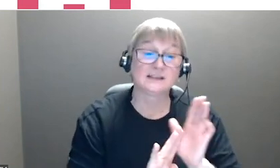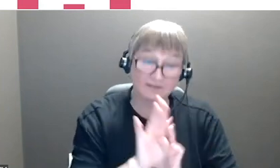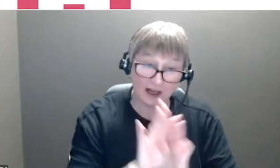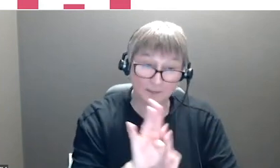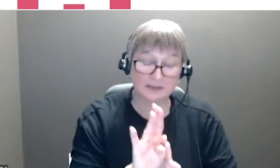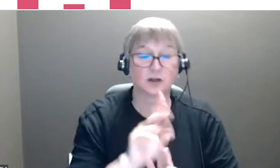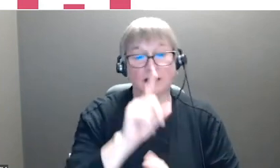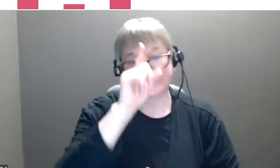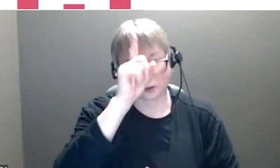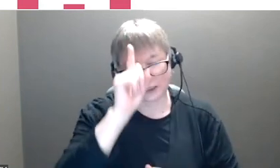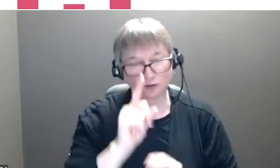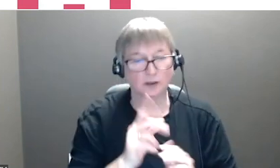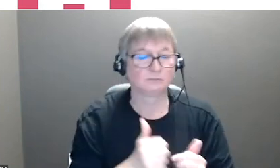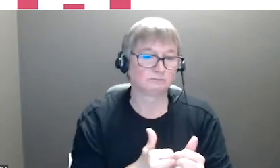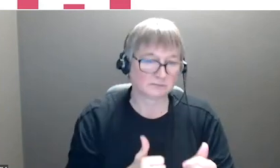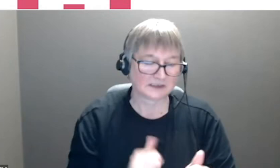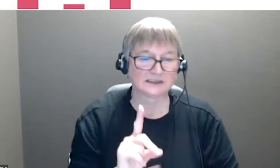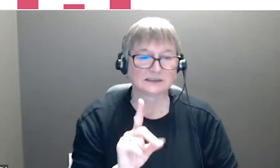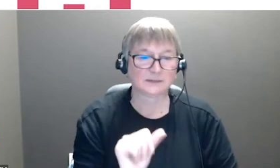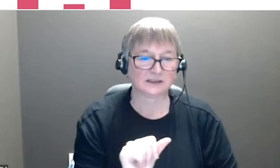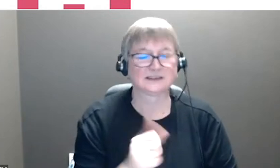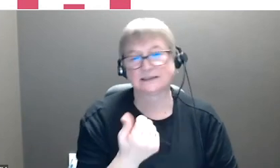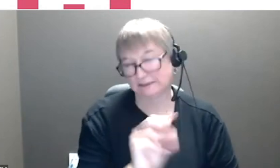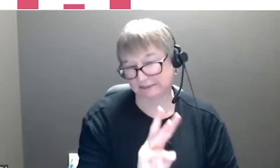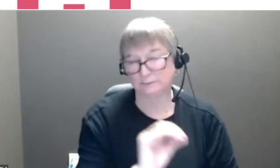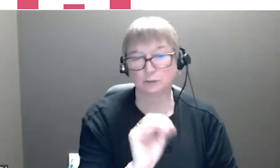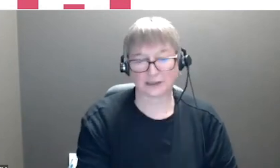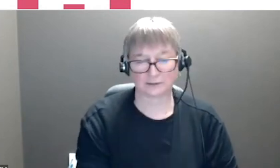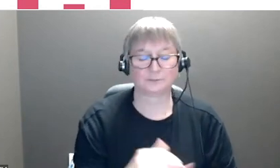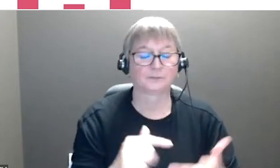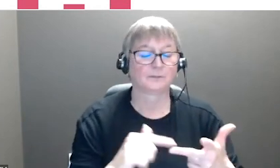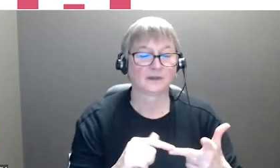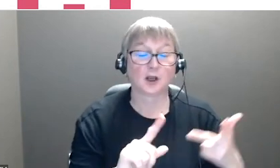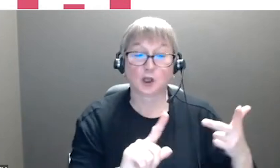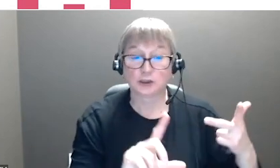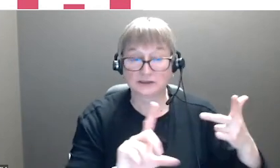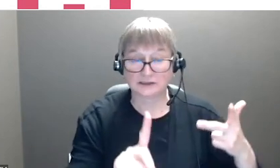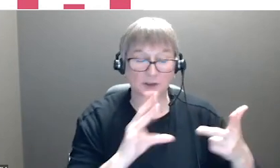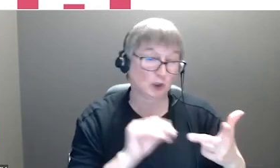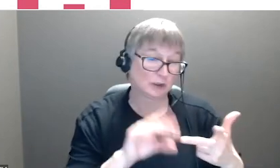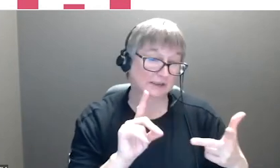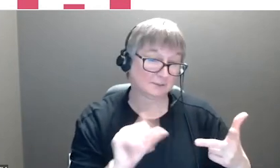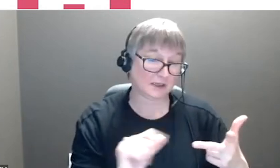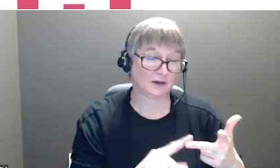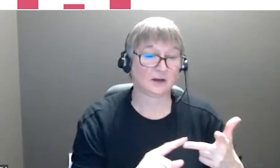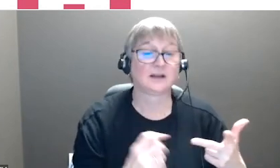learning disabilities at 12 percent, agility at six percent, motor skills at four percent,